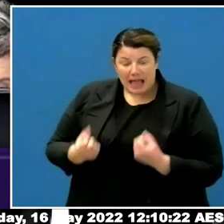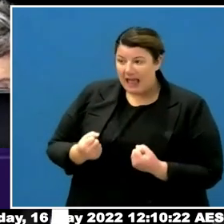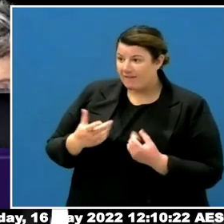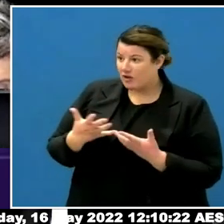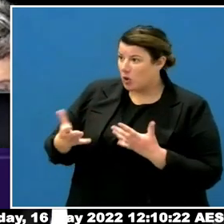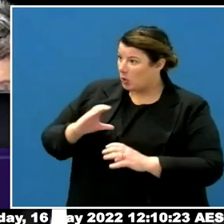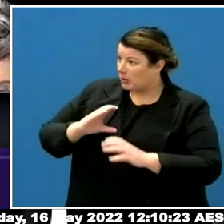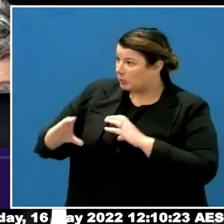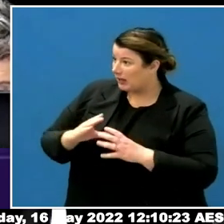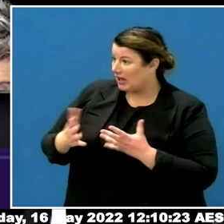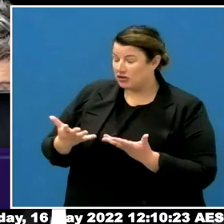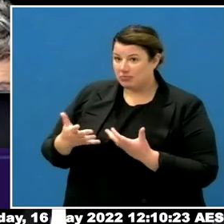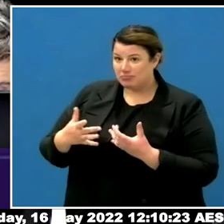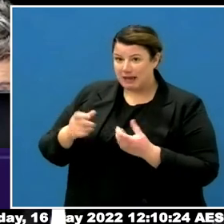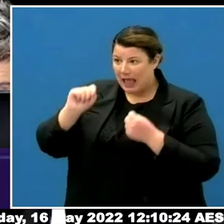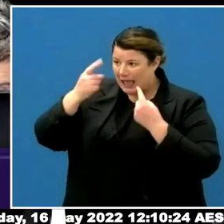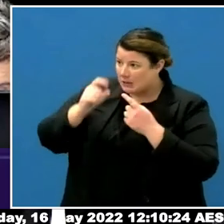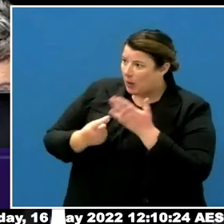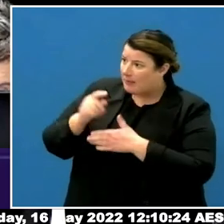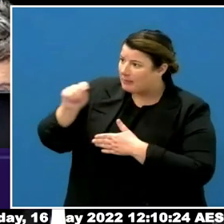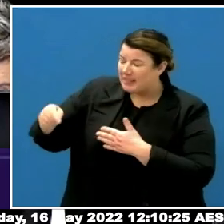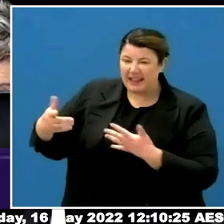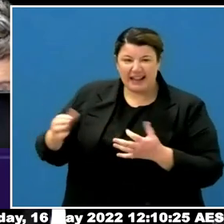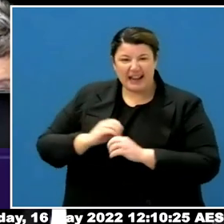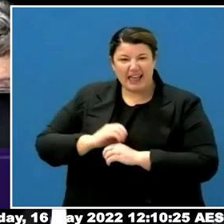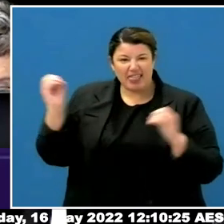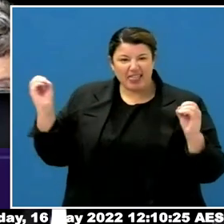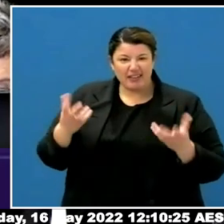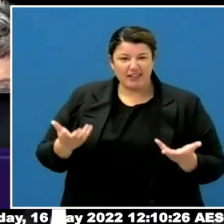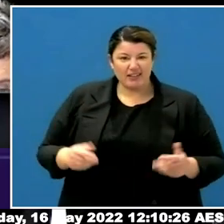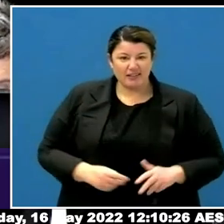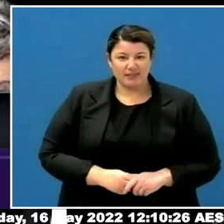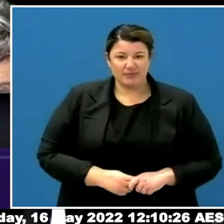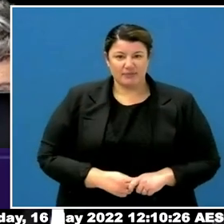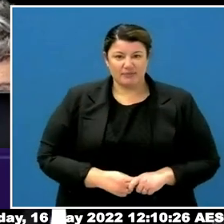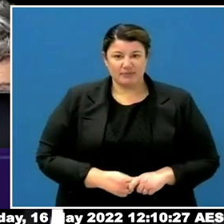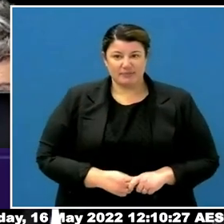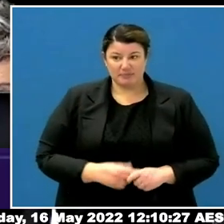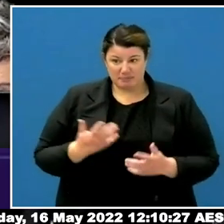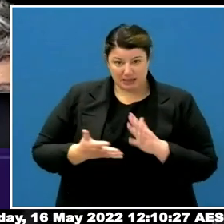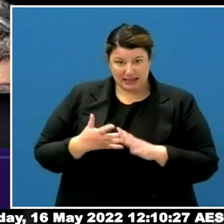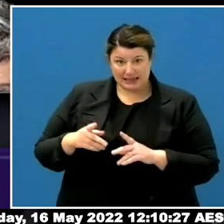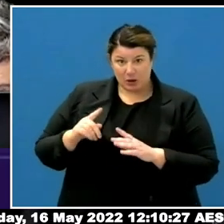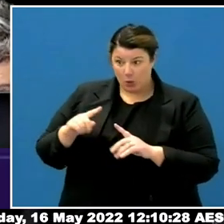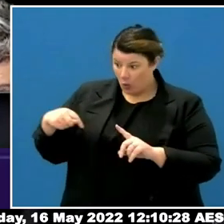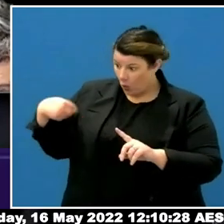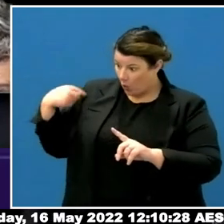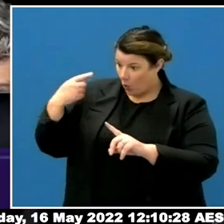No, that's right. MR FOGARTY: Was that a summary of the whole time he was there or did it get worse over time?